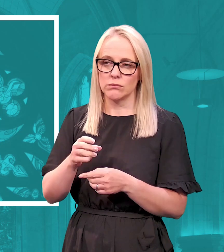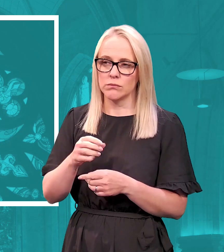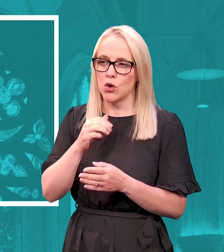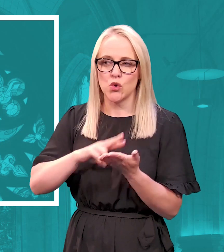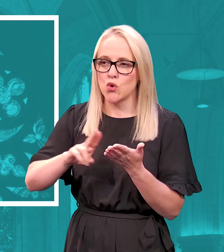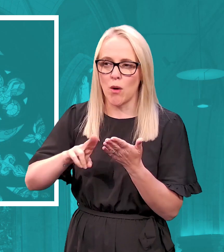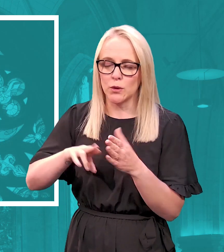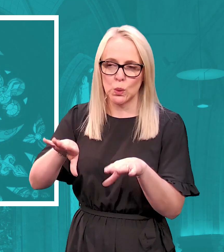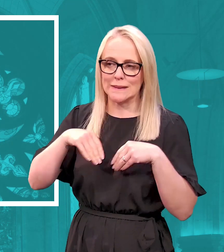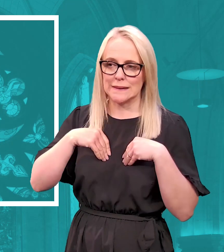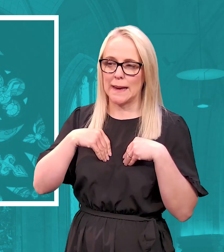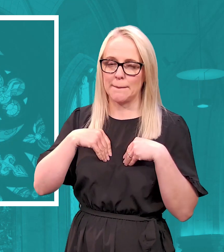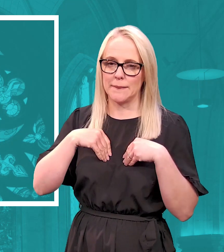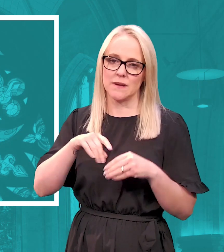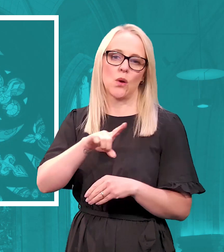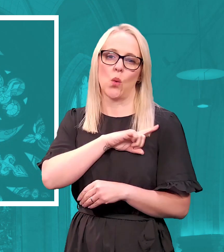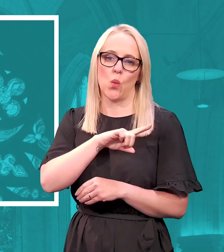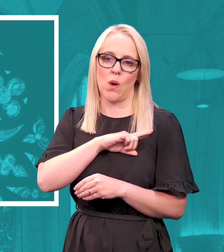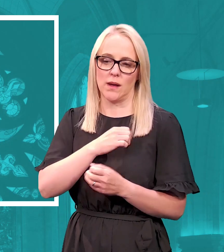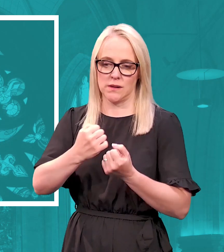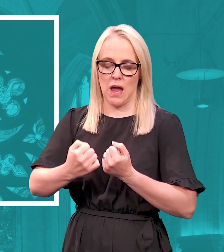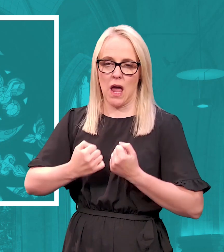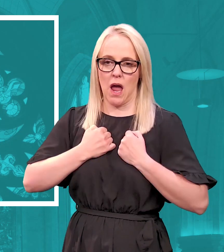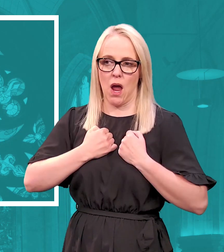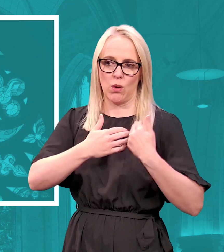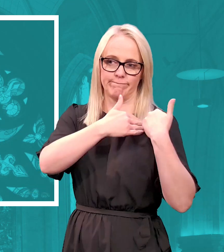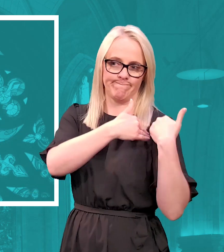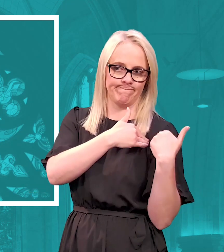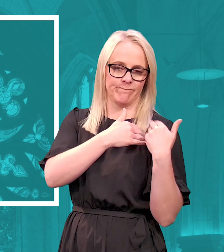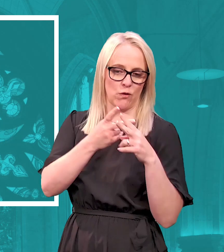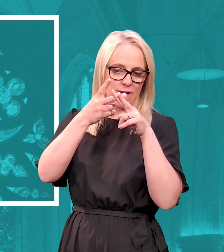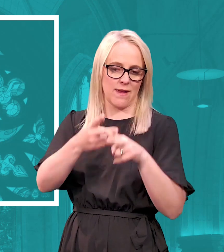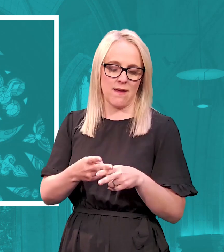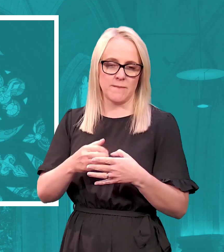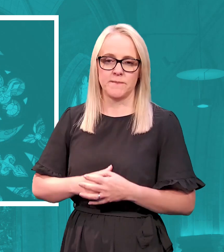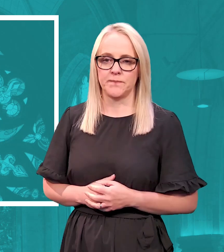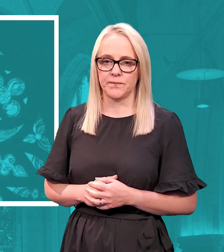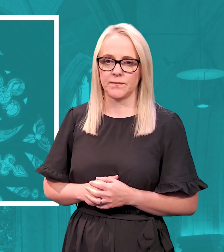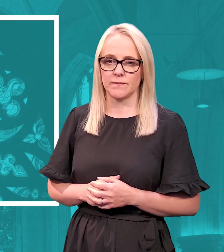as part of what we see as our duty of care. We feel that this time of formation